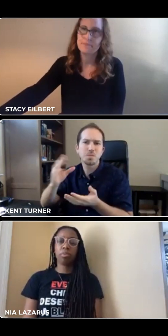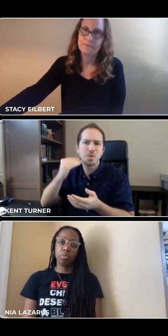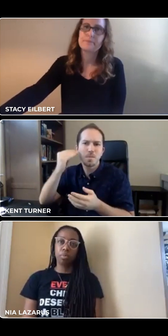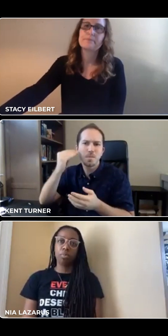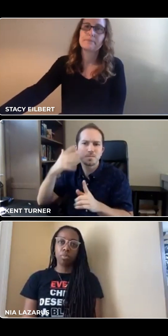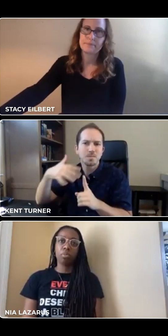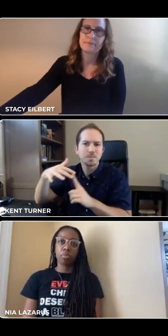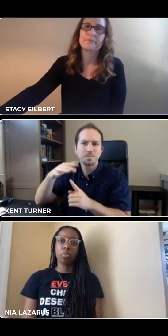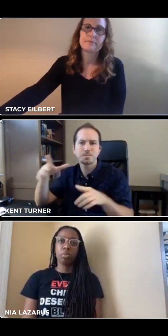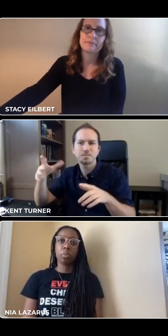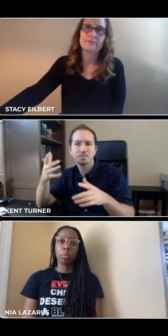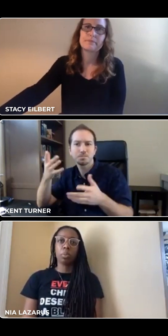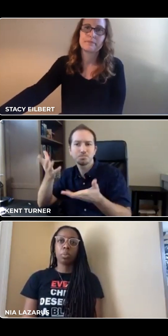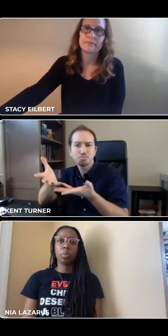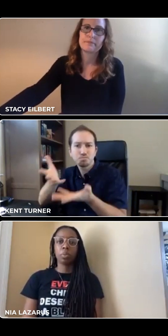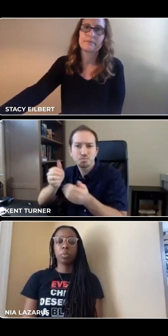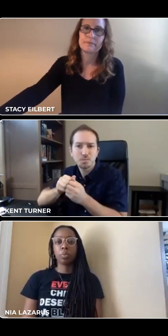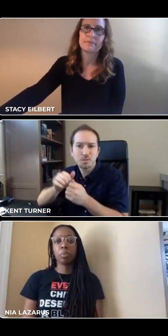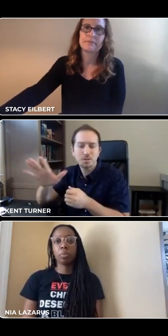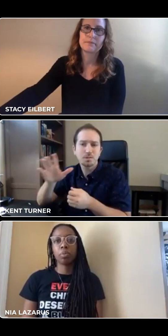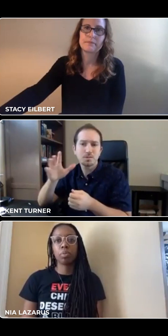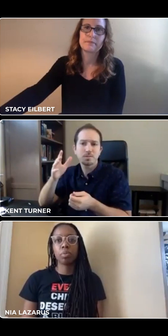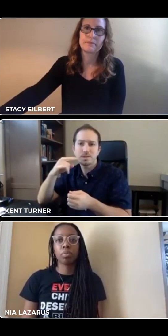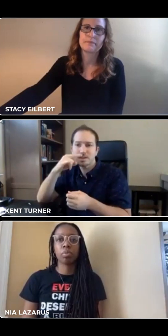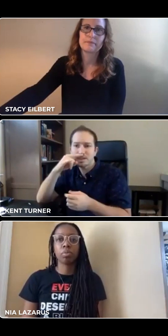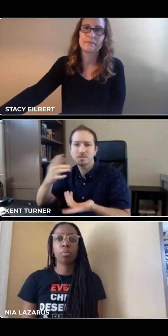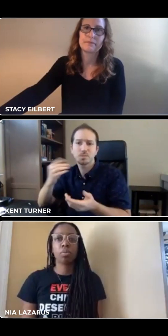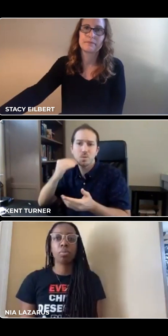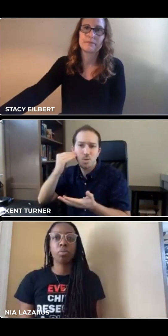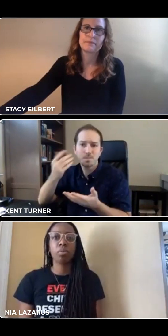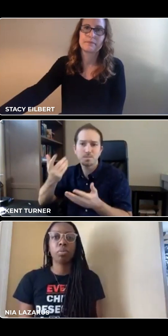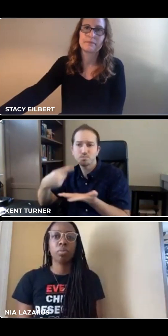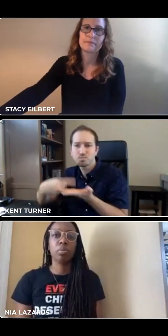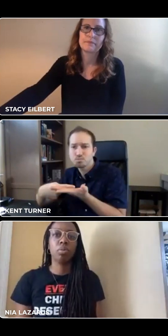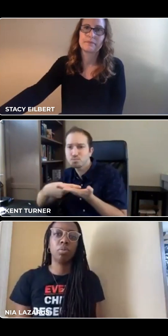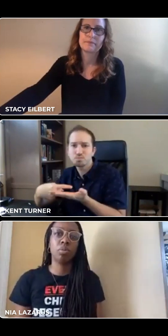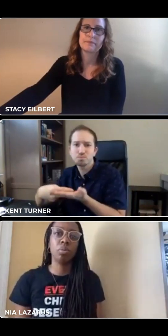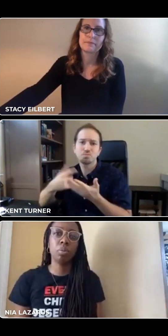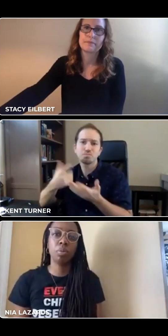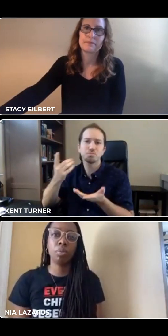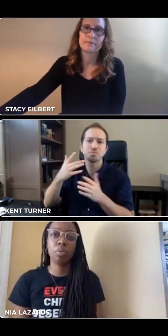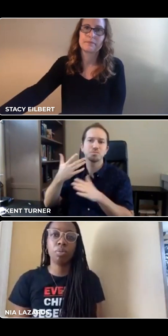what parts of that they can take over and maintain, at home, with their kids. And maybe